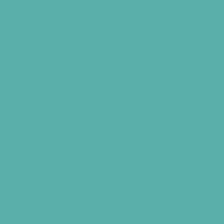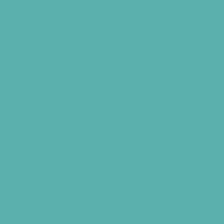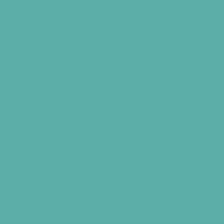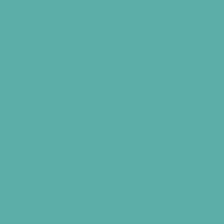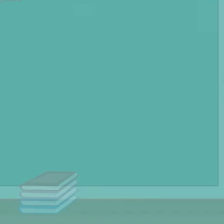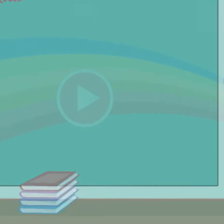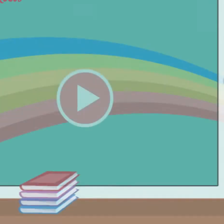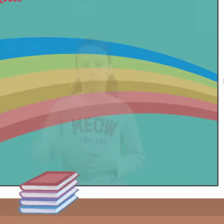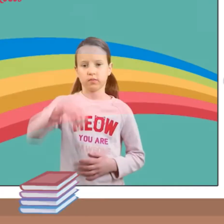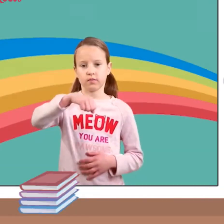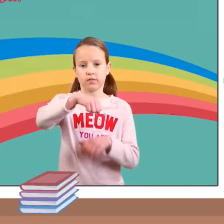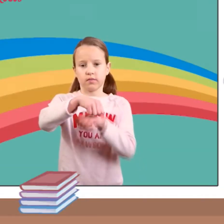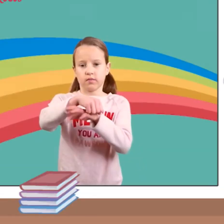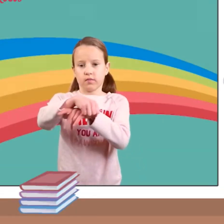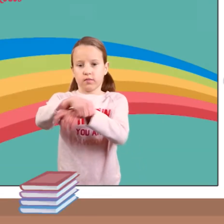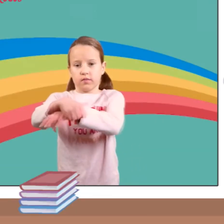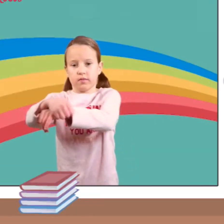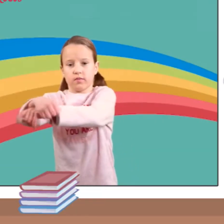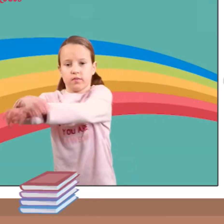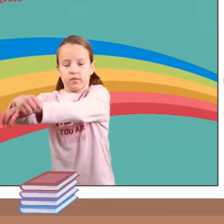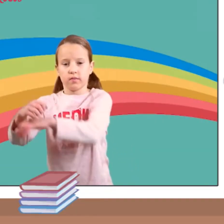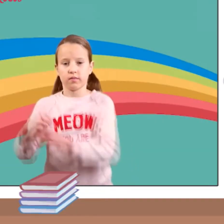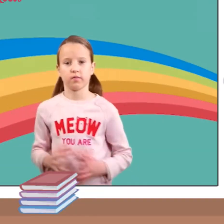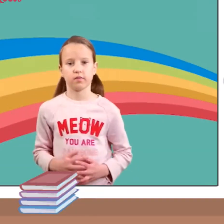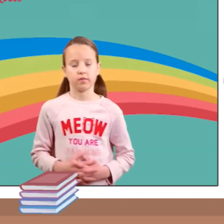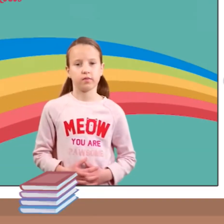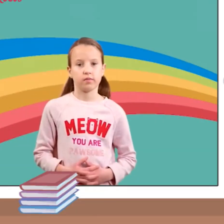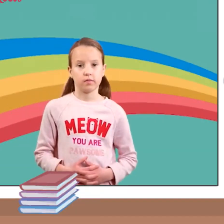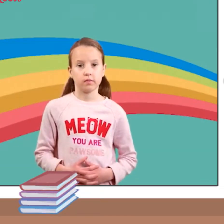Ant